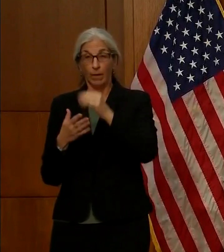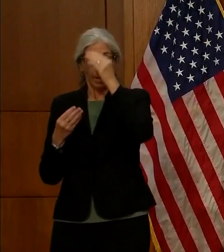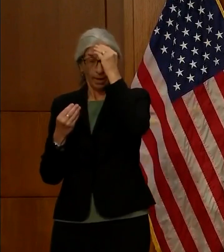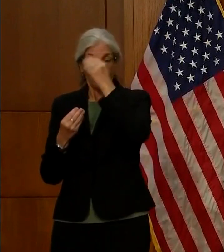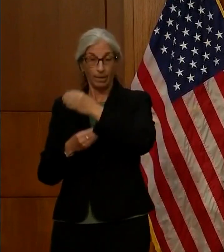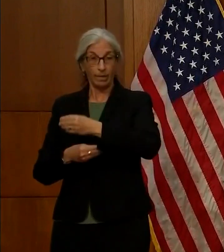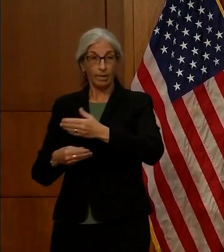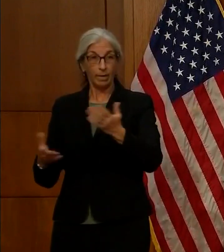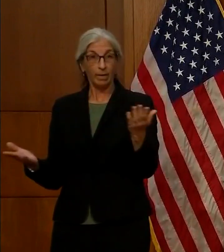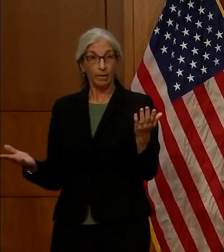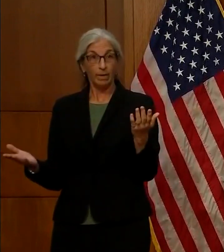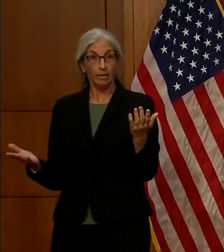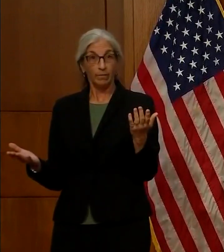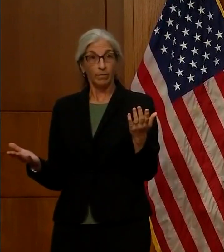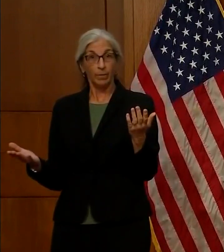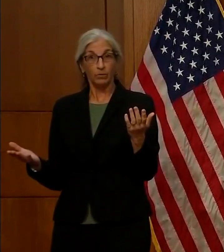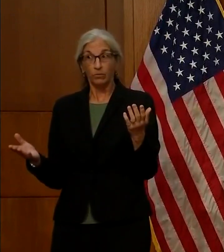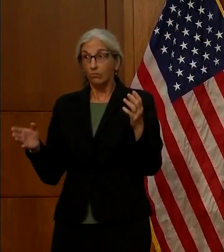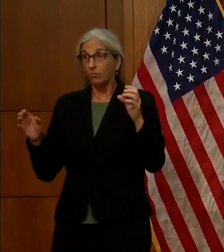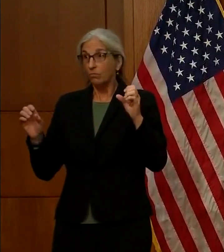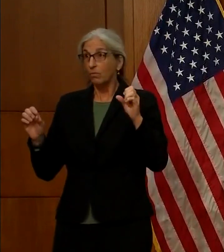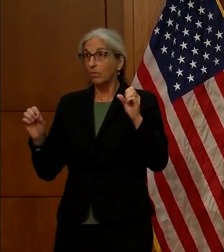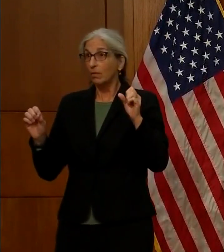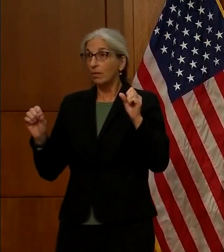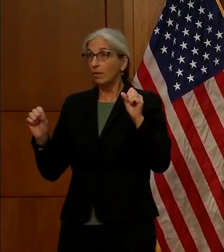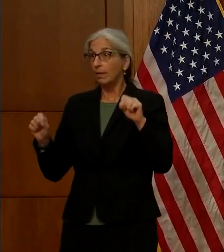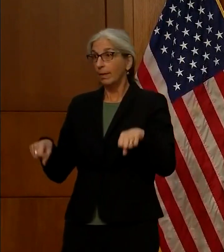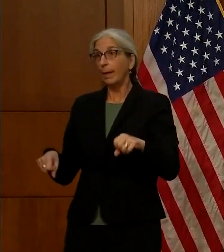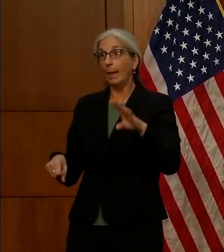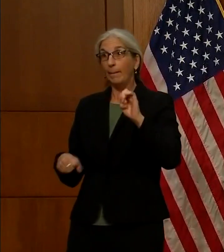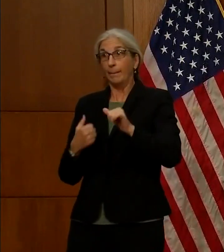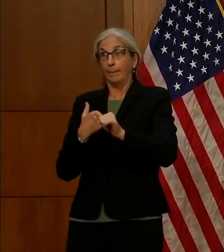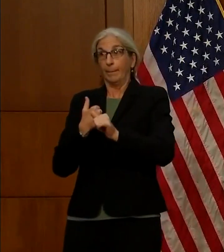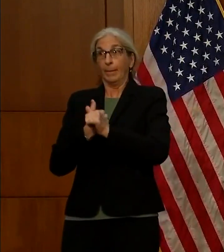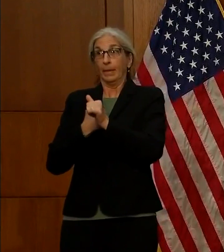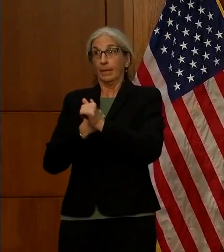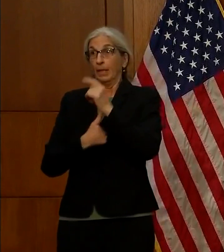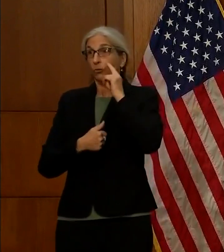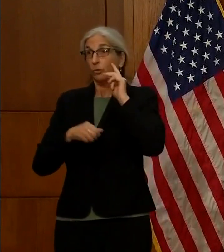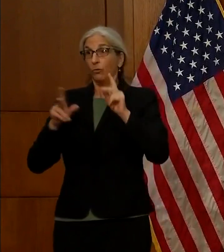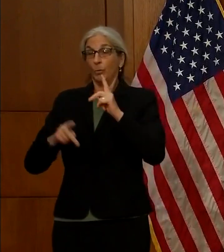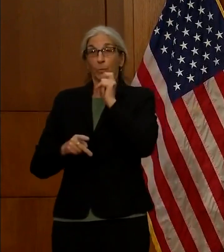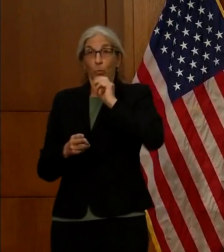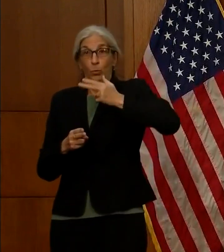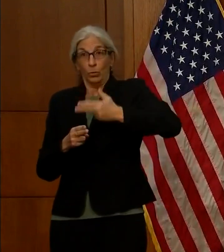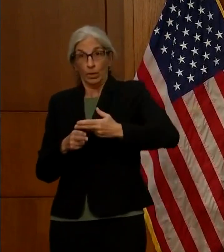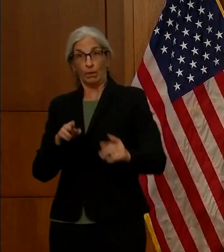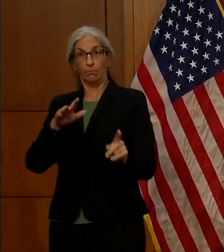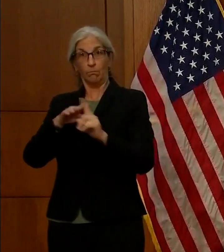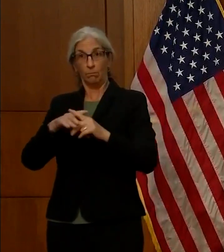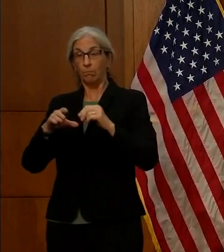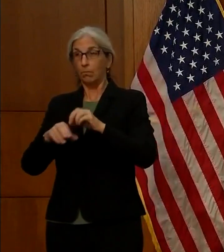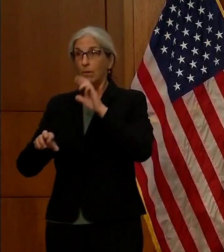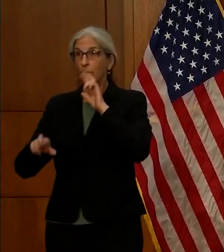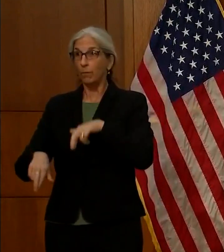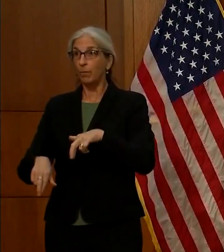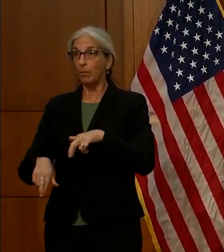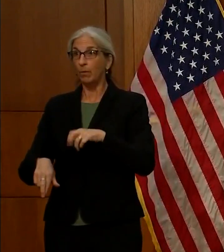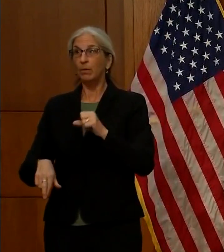PRESENTS. SOME POTENTIAL YOU KNOW ROUTE SAY REST FOR THE WHO.